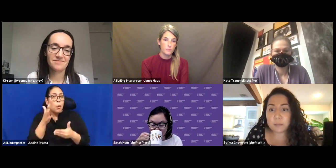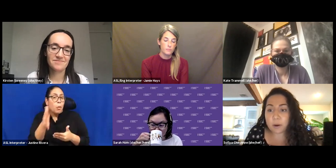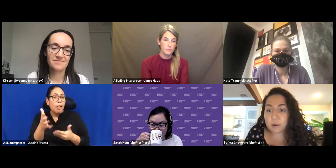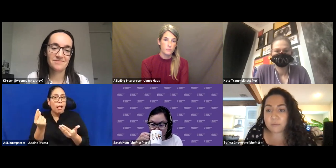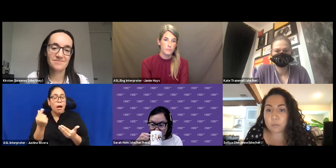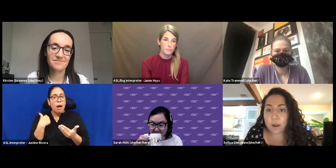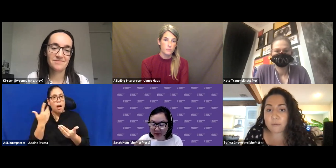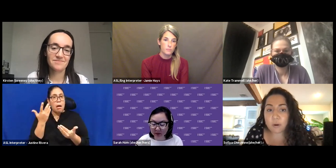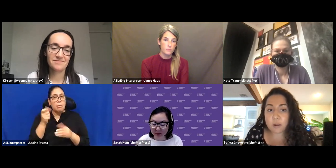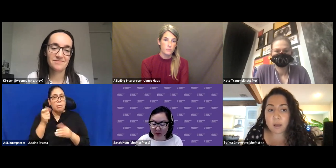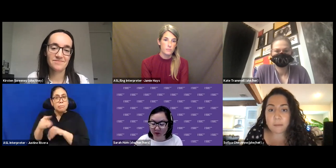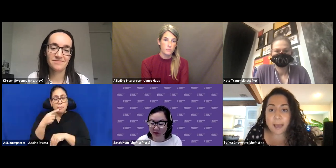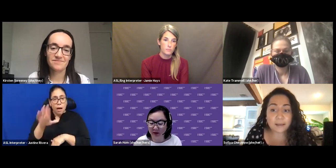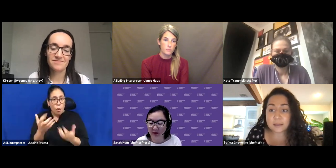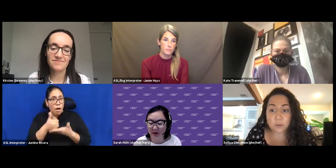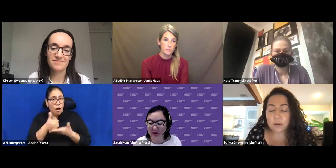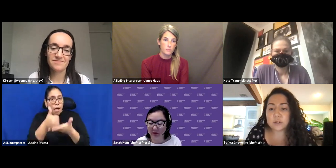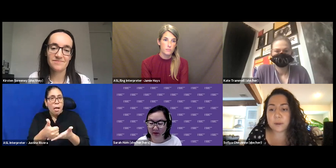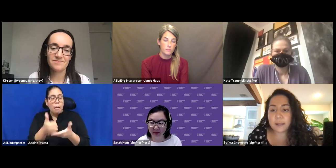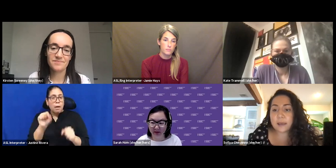be part of whatever access work you're doing.